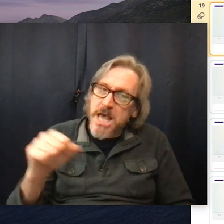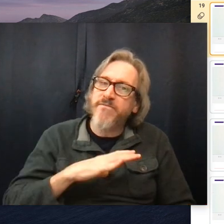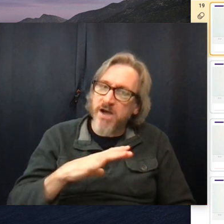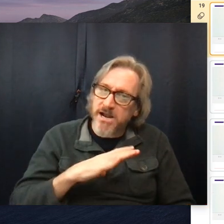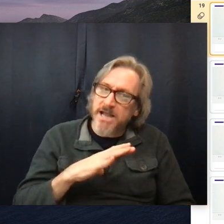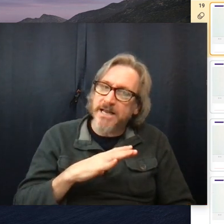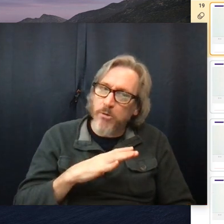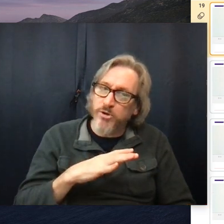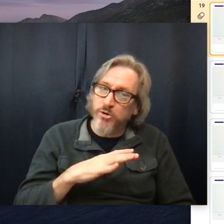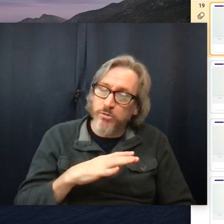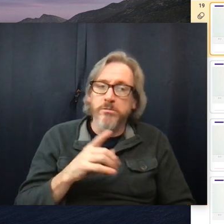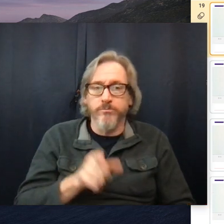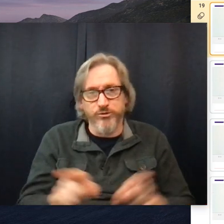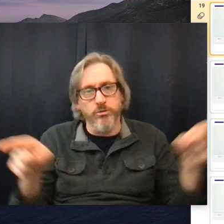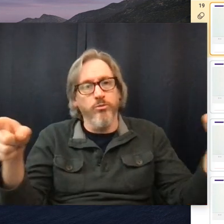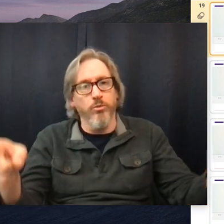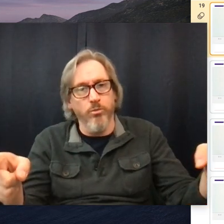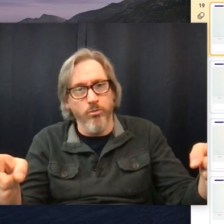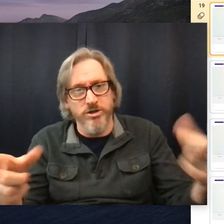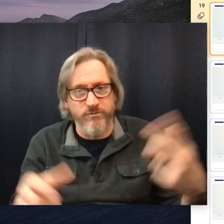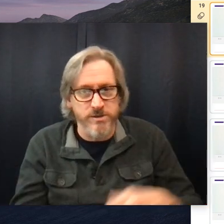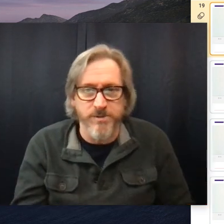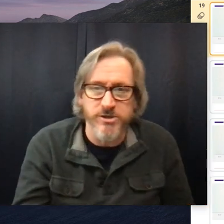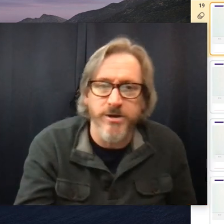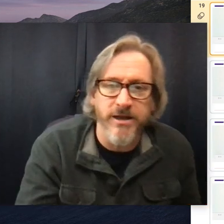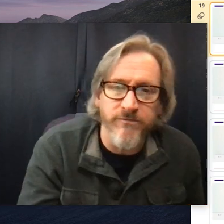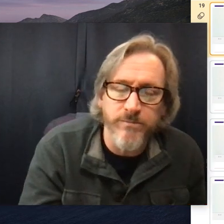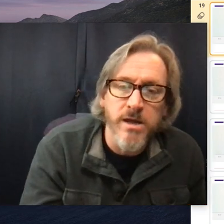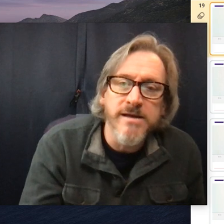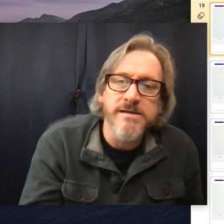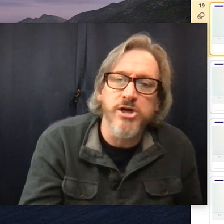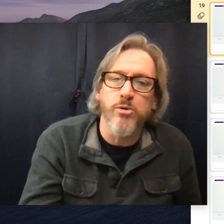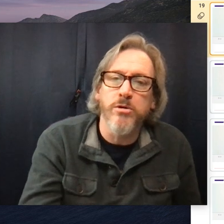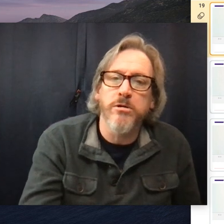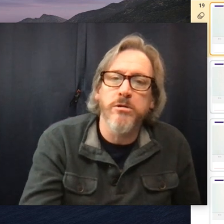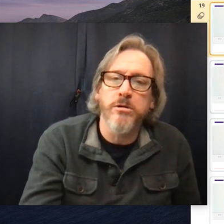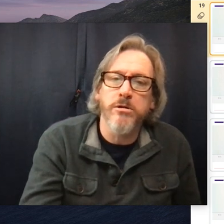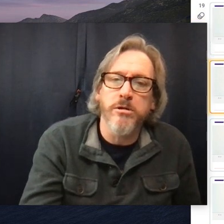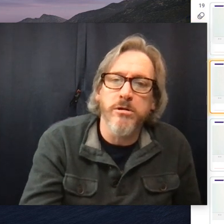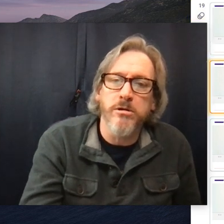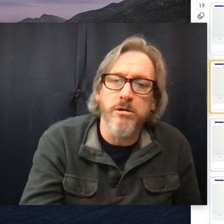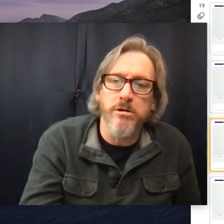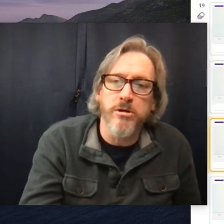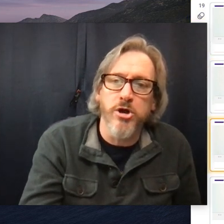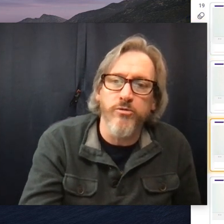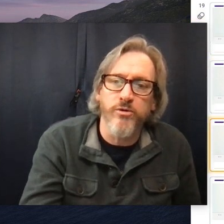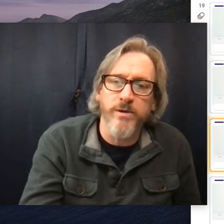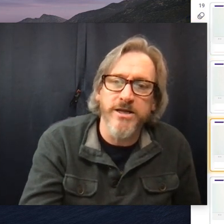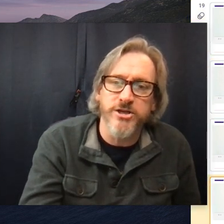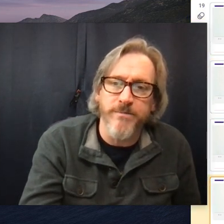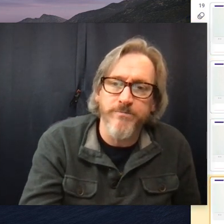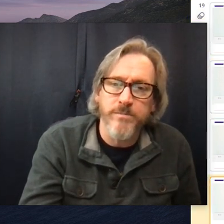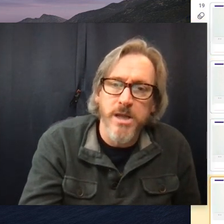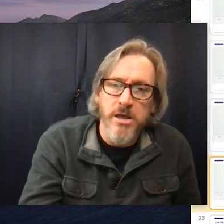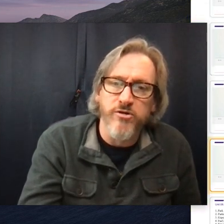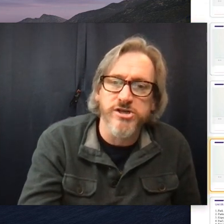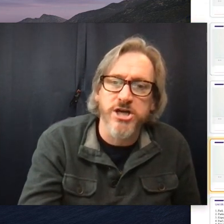yeah fine I can help you whichever response you want to get so go through each of them there's a